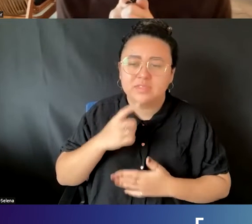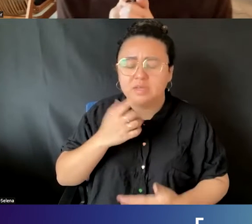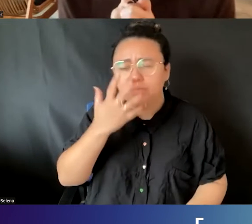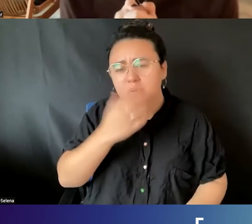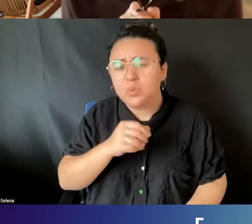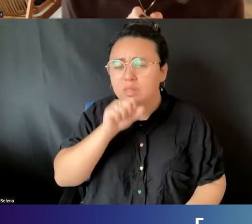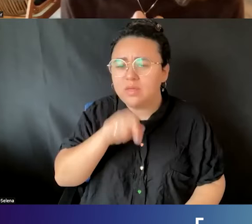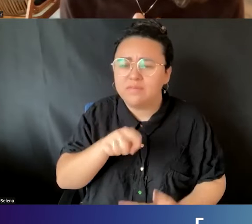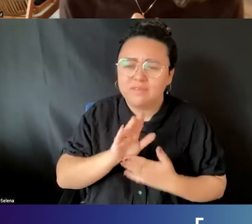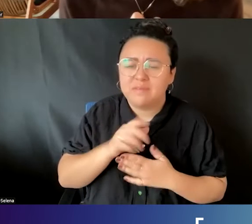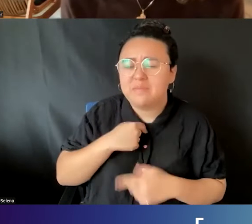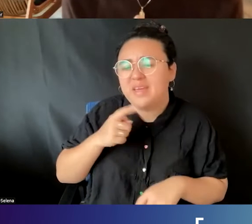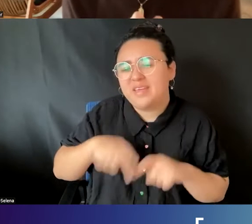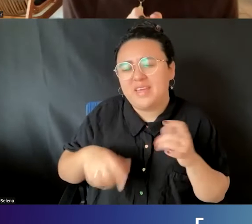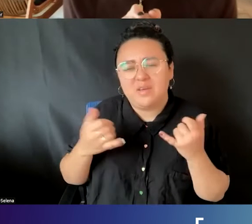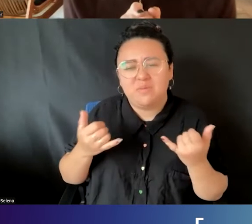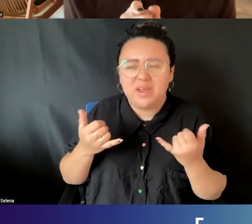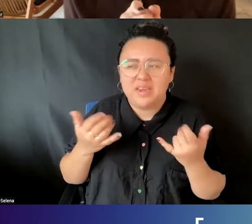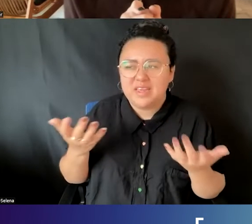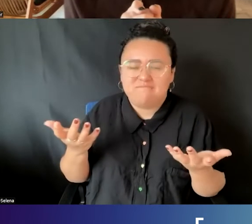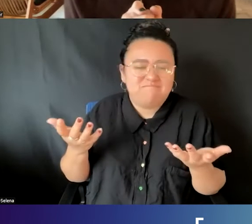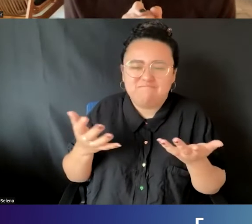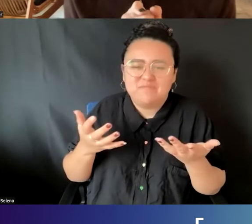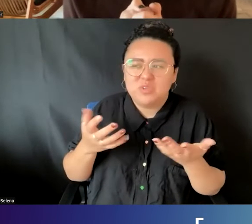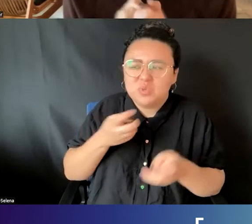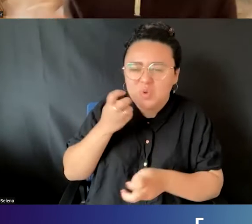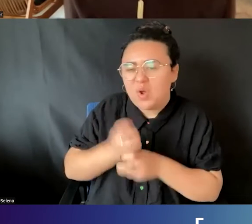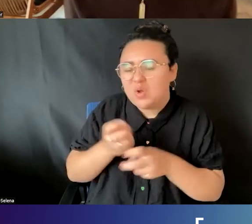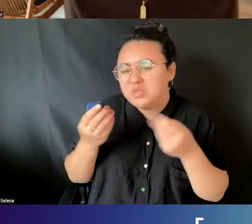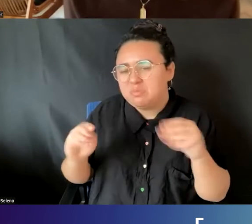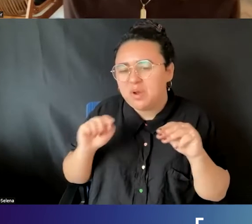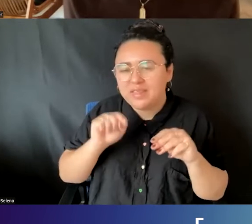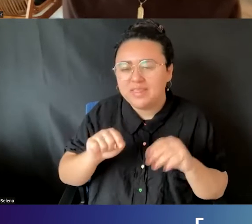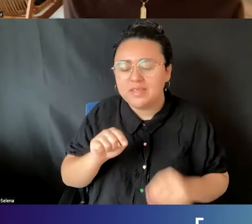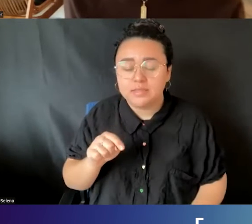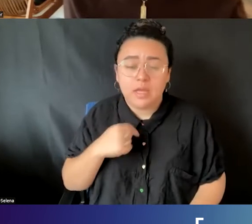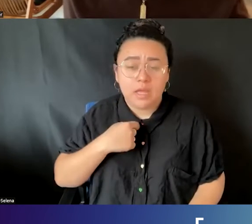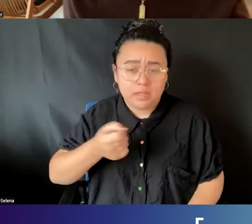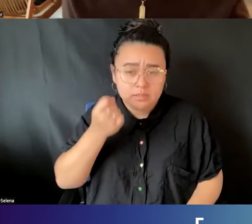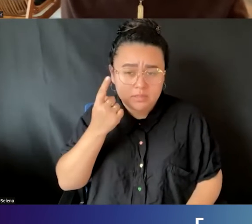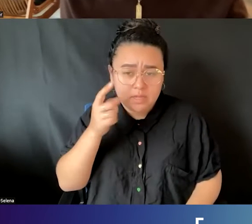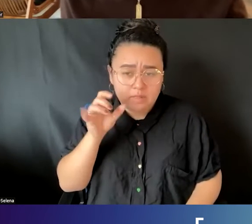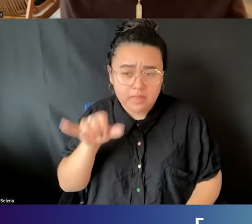We just can't in this current marketplace. And so part of that, I understand in the sense of the way that sales agents operate,